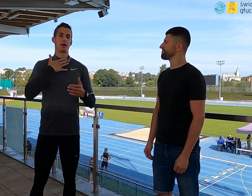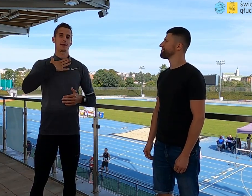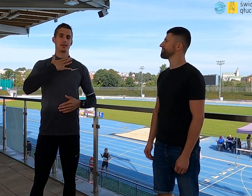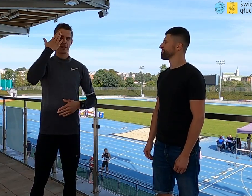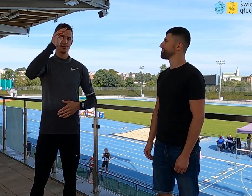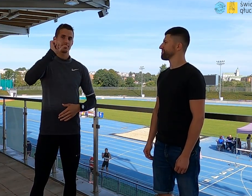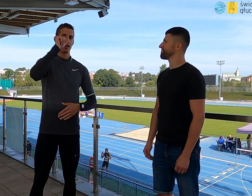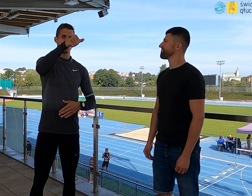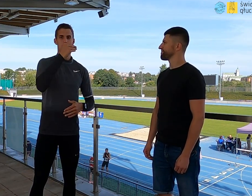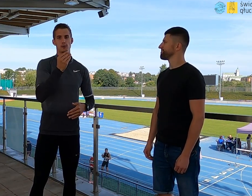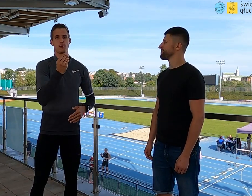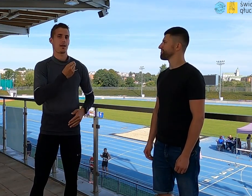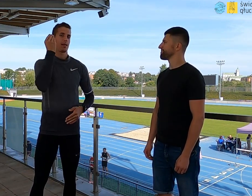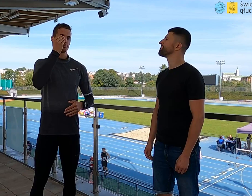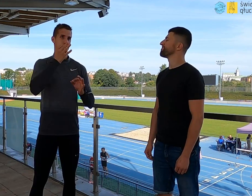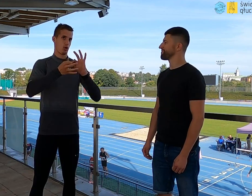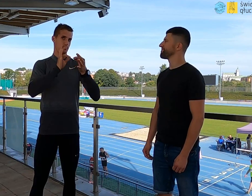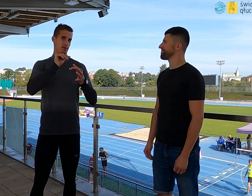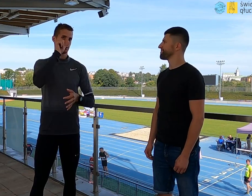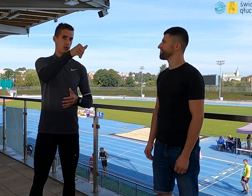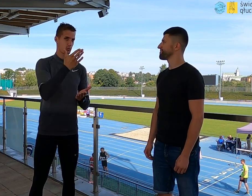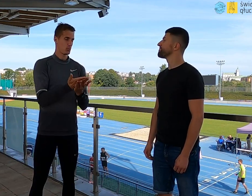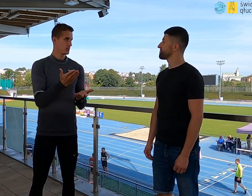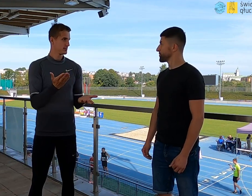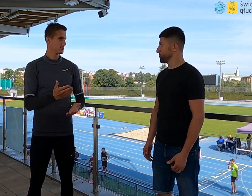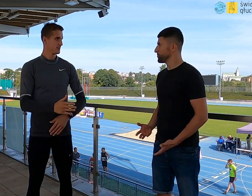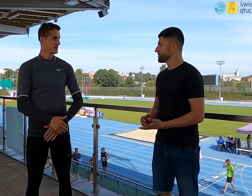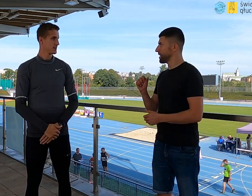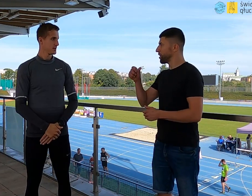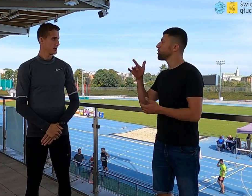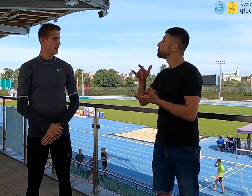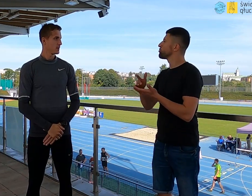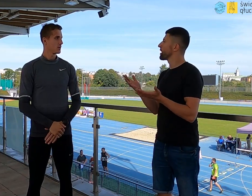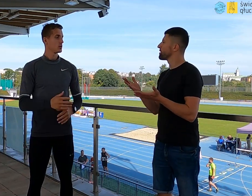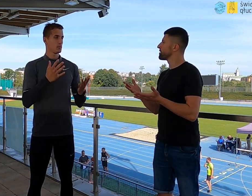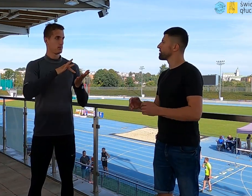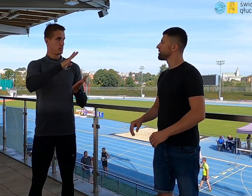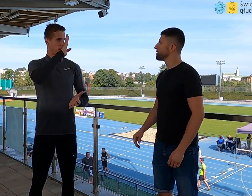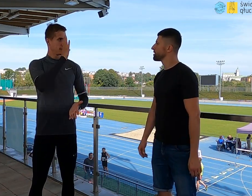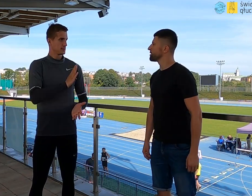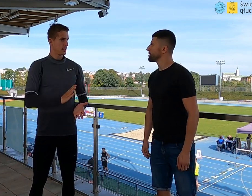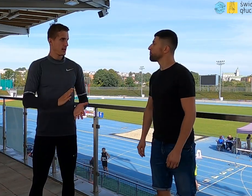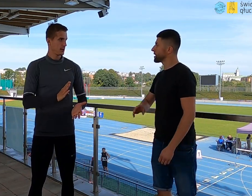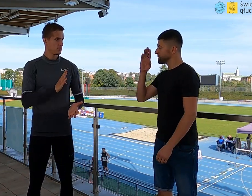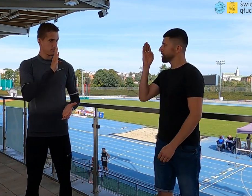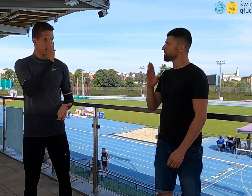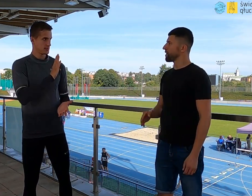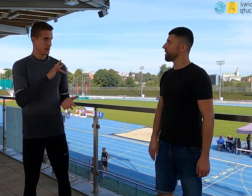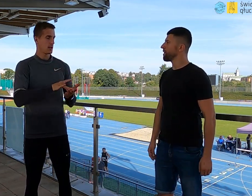We have the Olympics next year, so I'm hopeful that my results will improve even more. Where will the Olympics be held next year? — In Brazil.